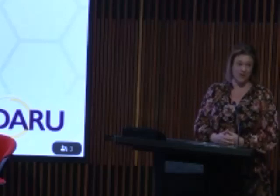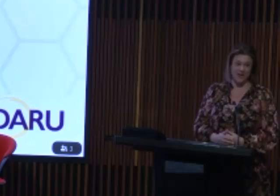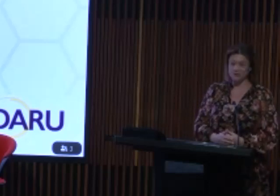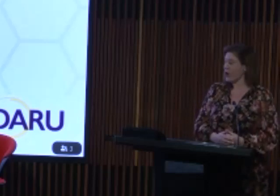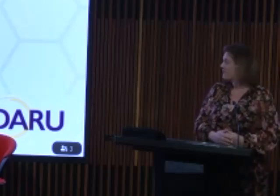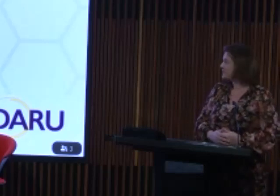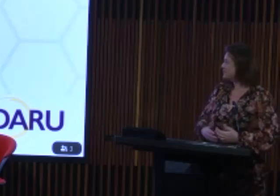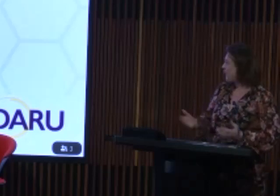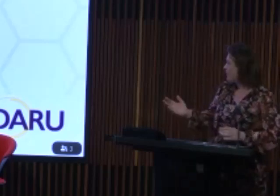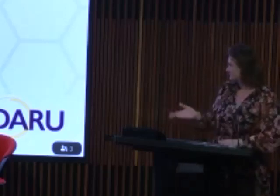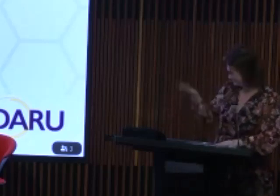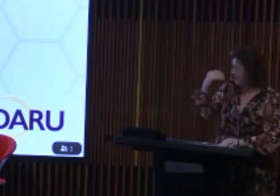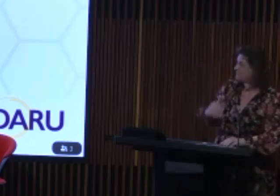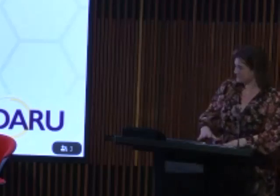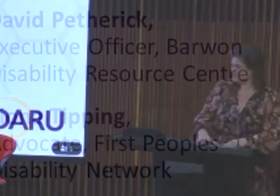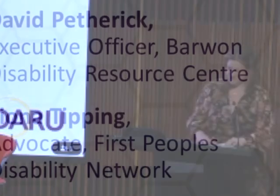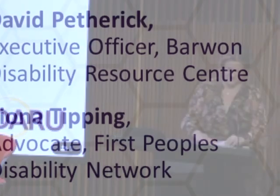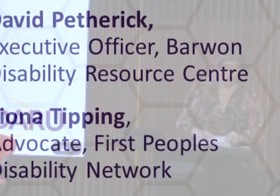To over to you all.